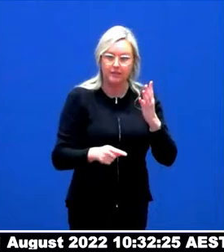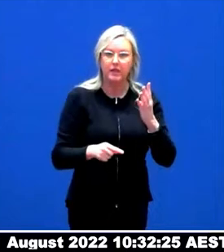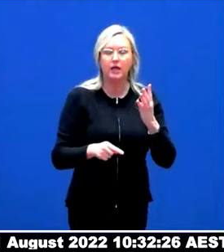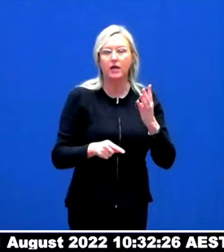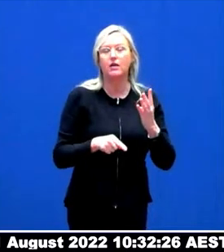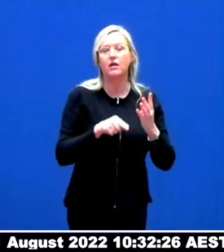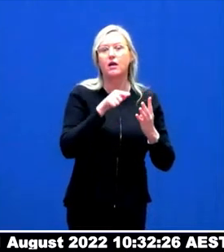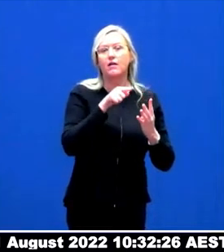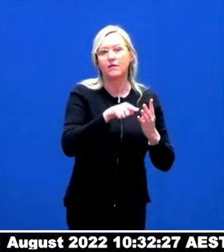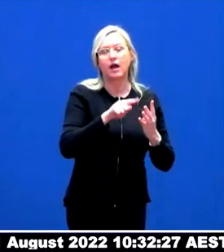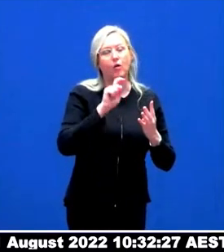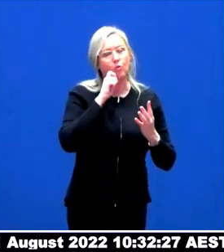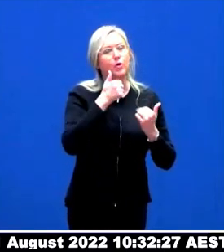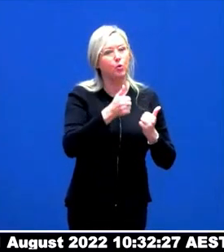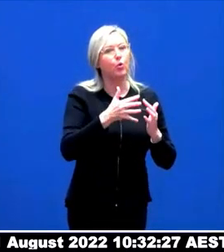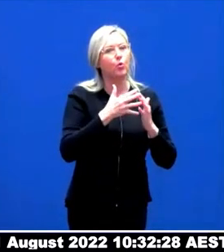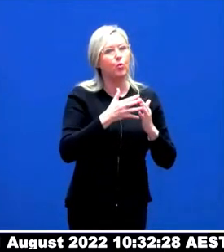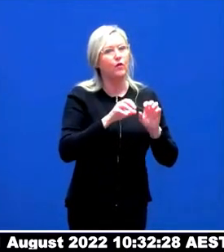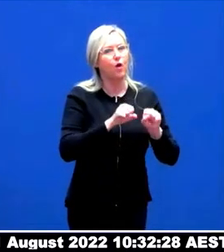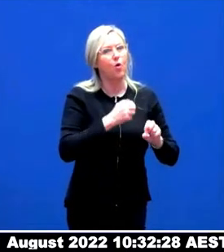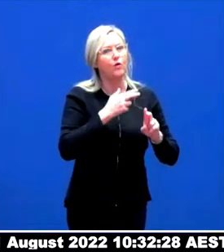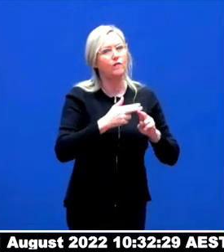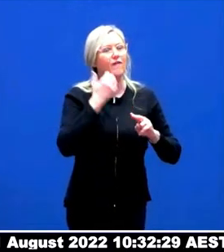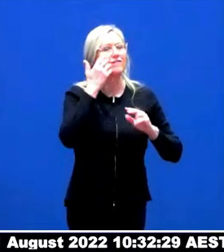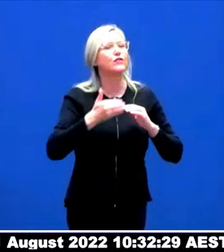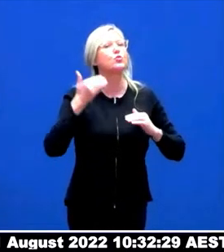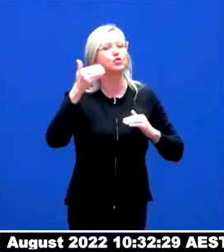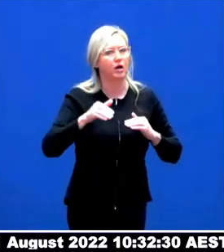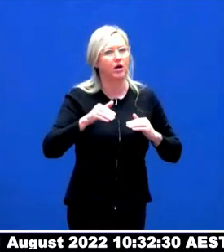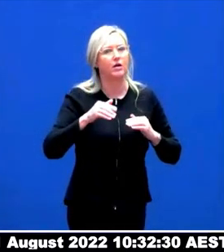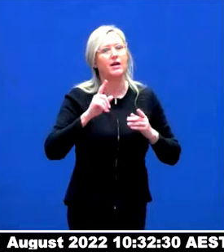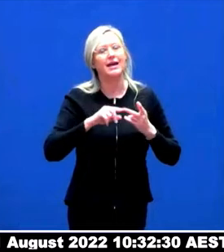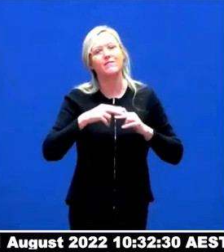account for a future National Housing and Homelessness Agreement, should, of course,